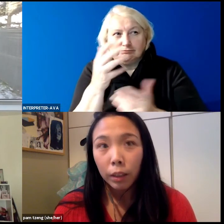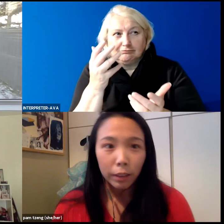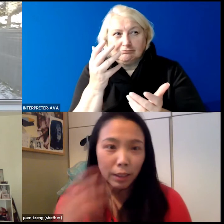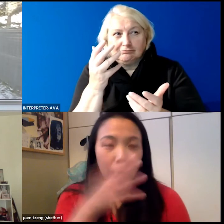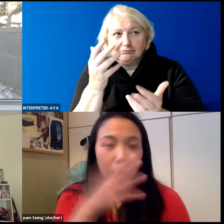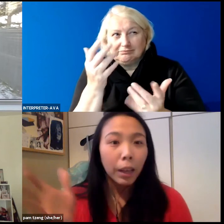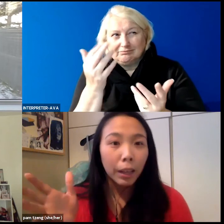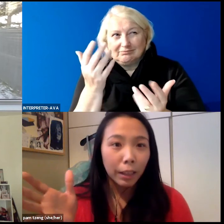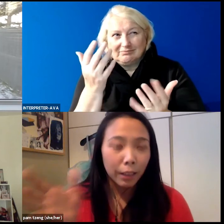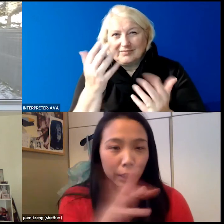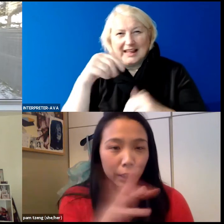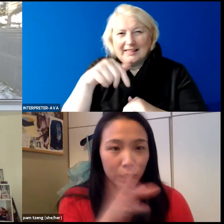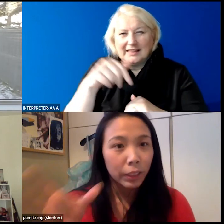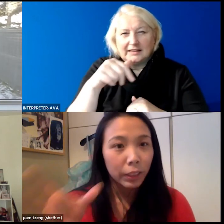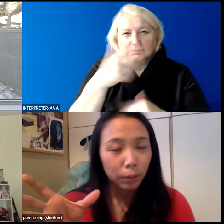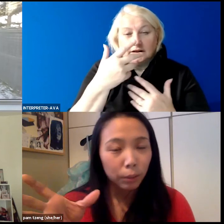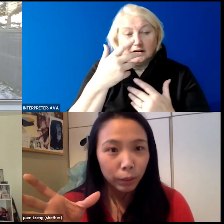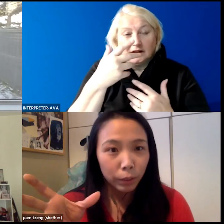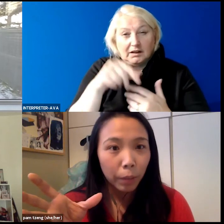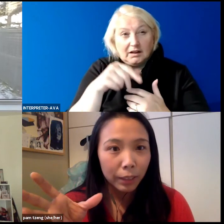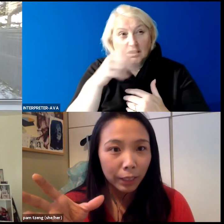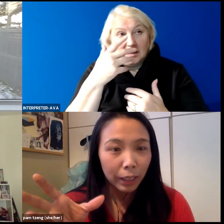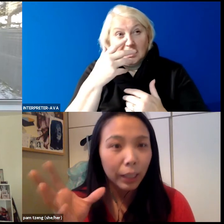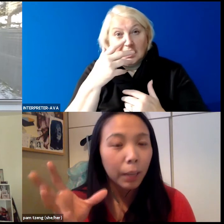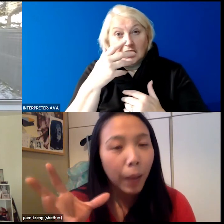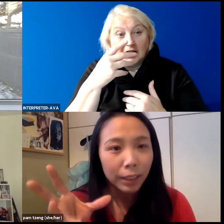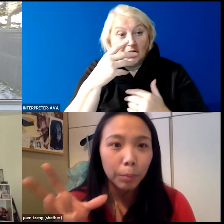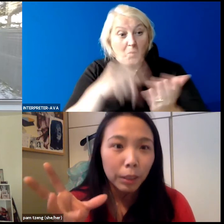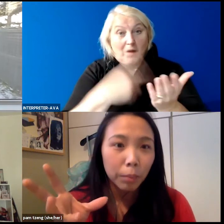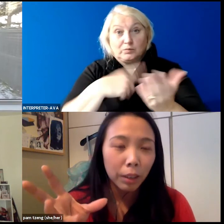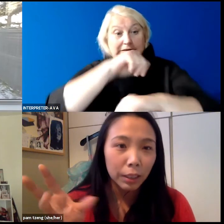the timeline and activities in which we do now, but as like a capacity-building project